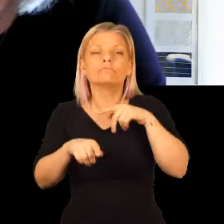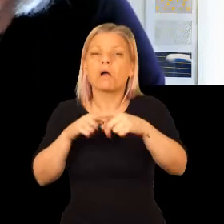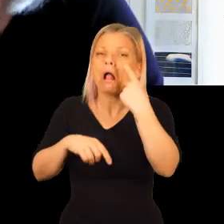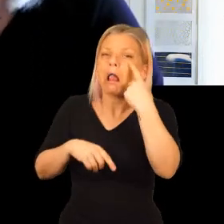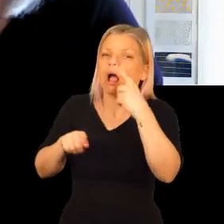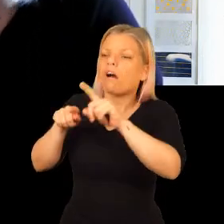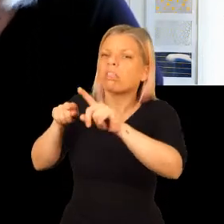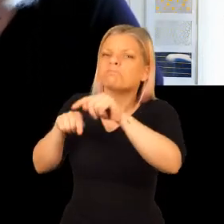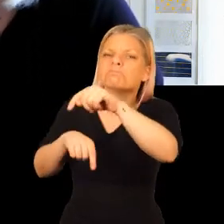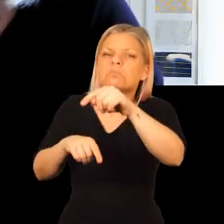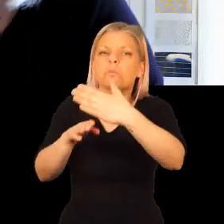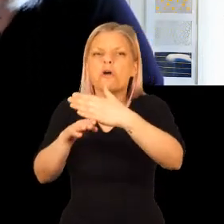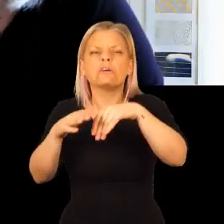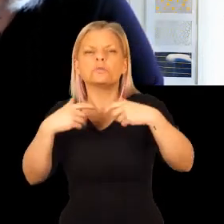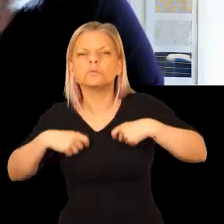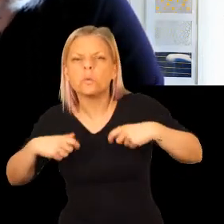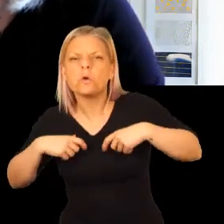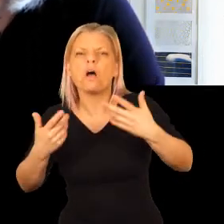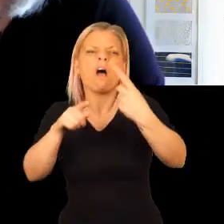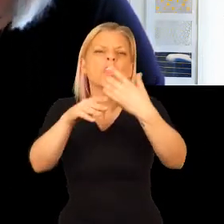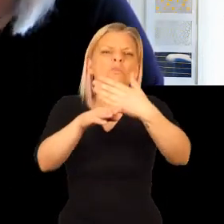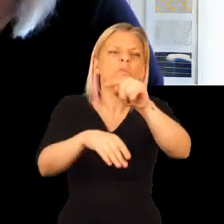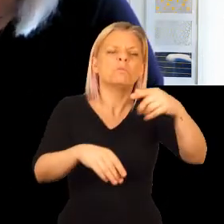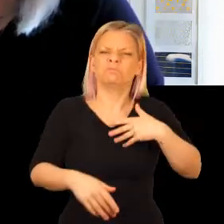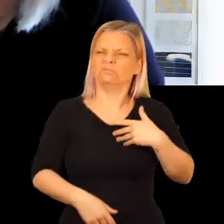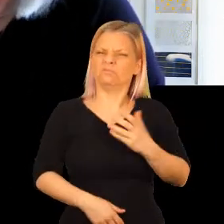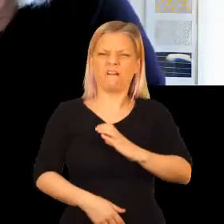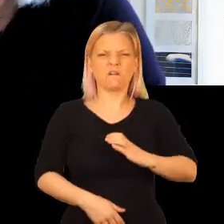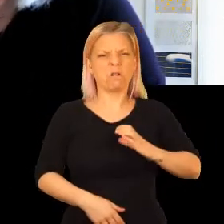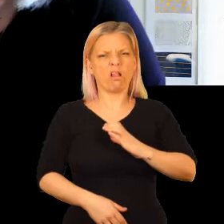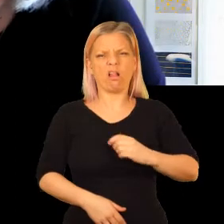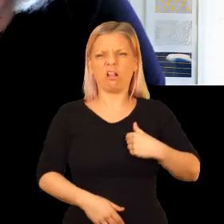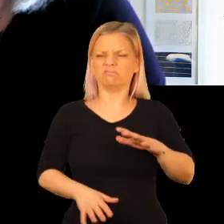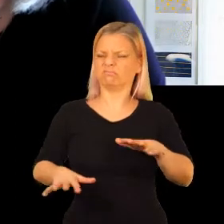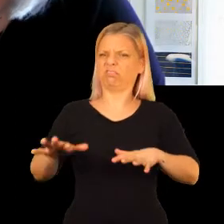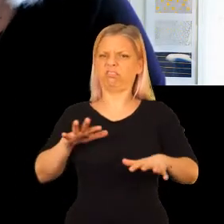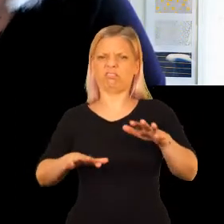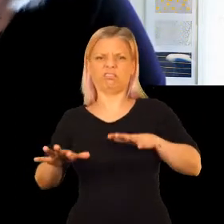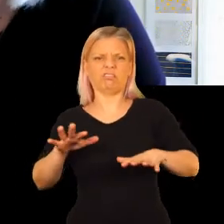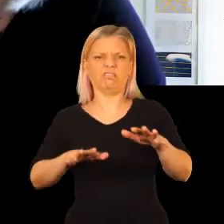people and i tried a few other things working in social work and doing a few other jobs and just